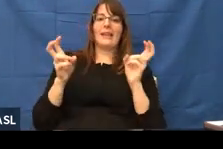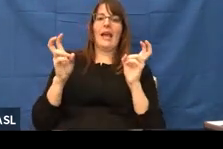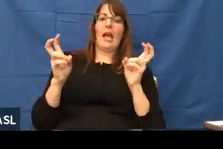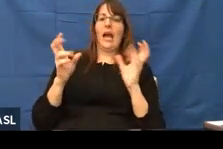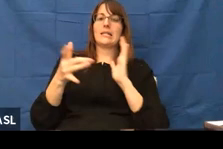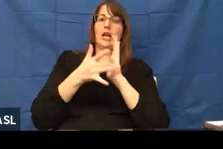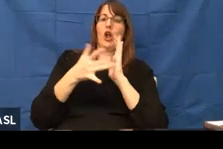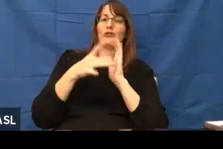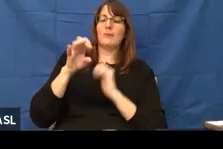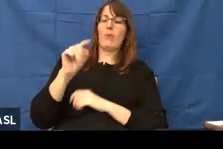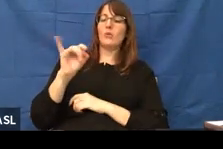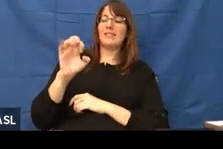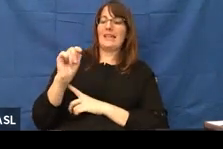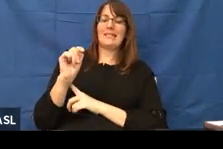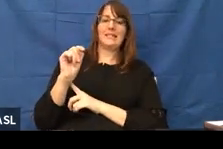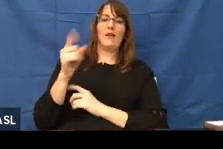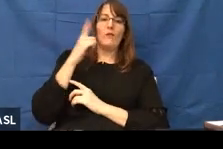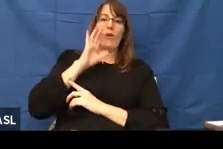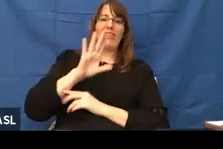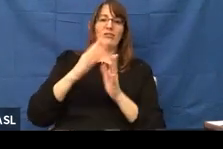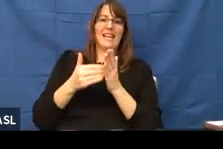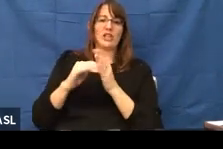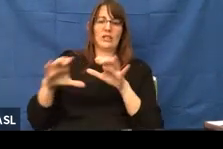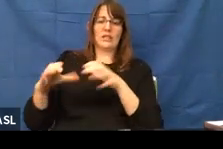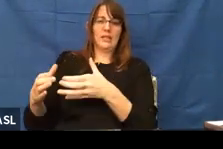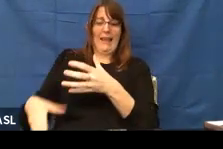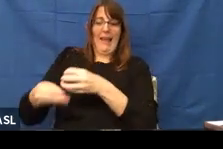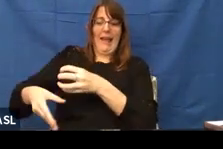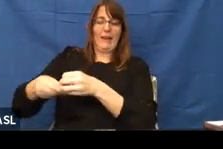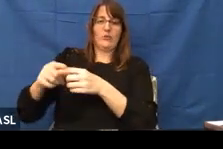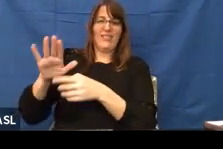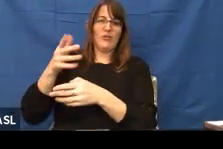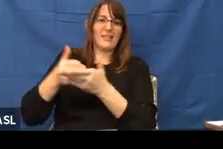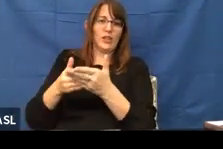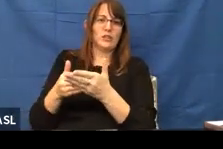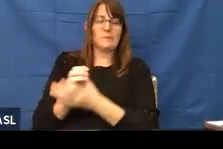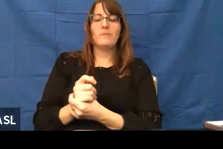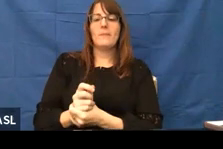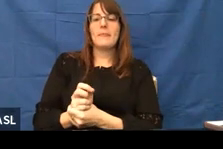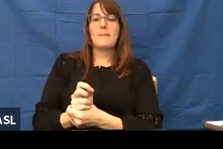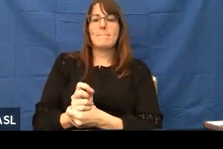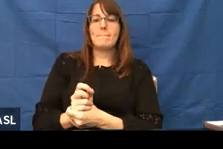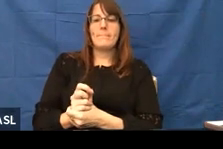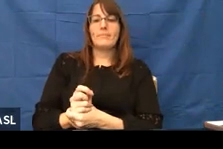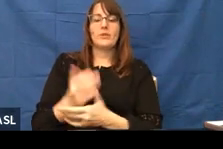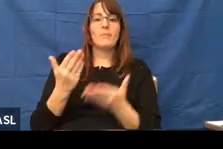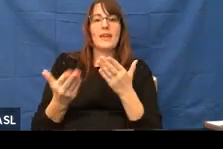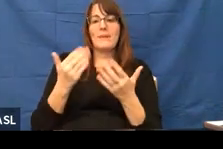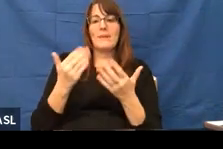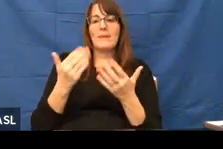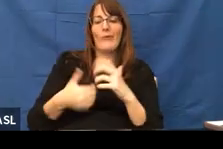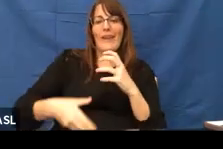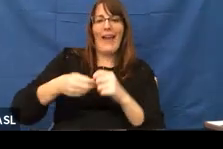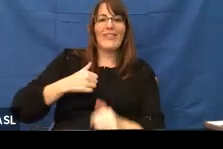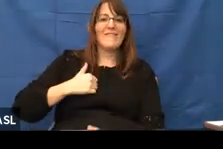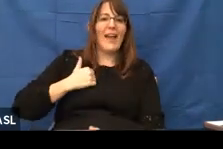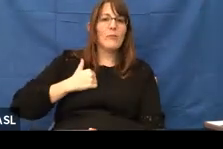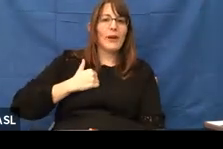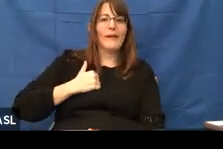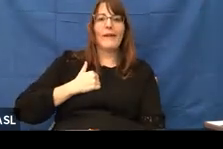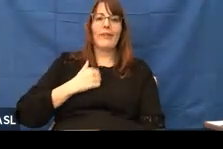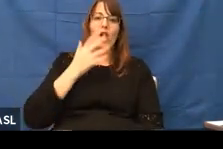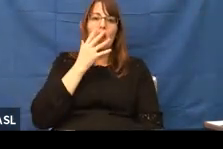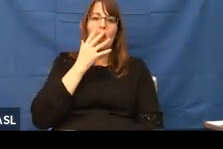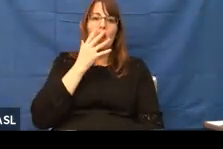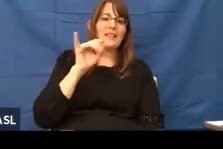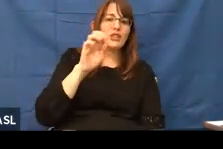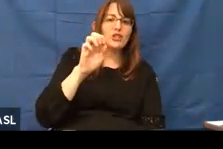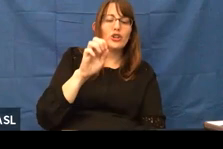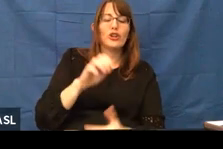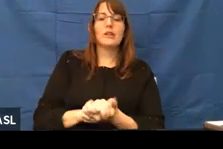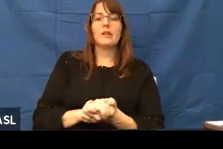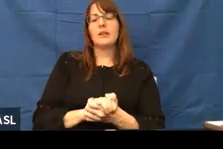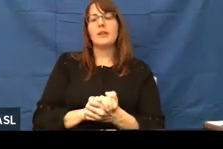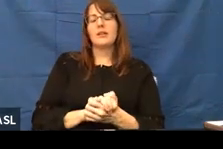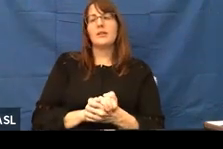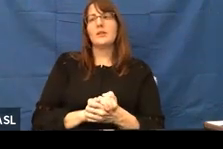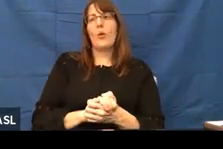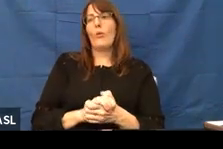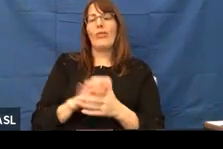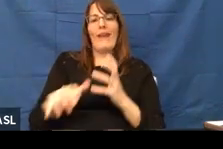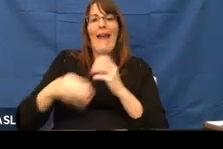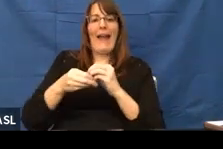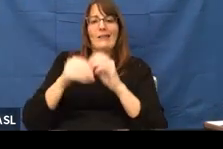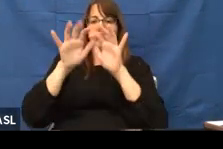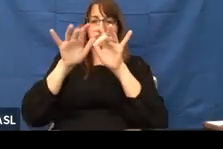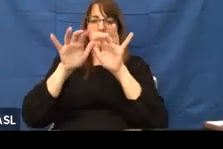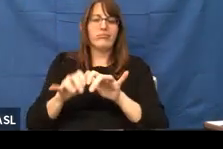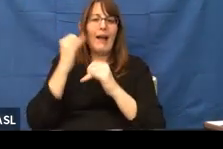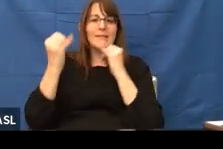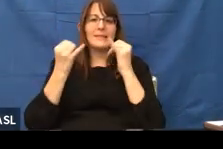Allison Frenzel : Under their assigned section for the components that they're in charge with like maybe its fabric texture and so you're adding your ideas of what that texture or upholstery should look like, I don't know if that was